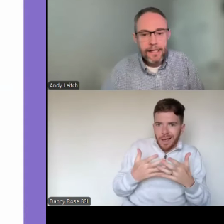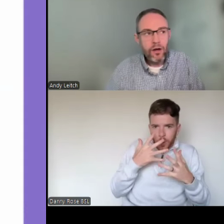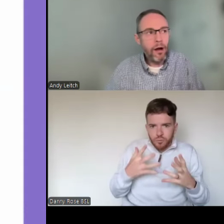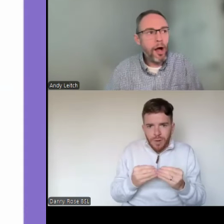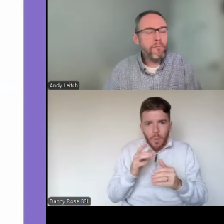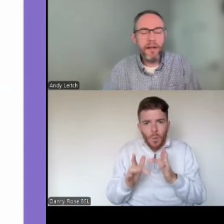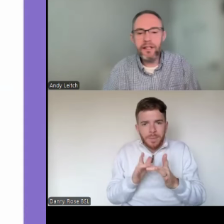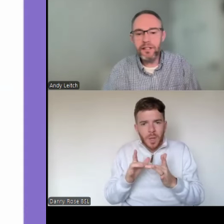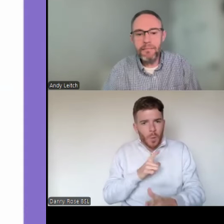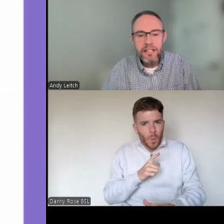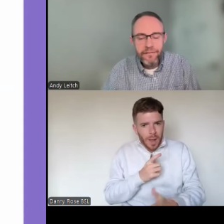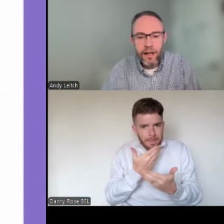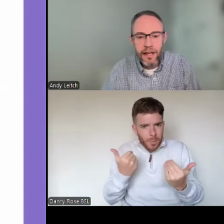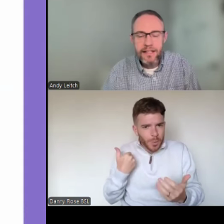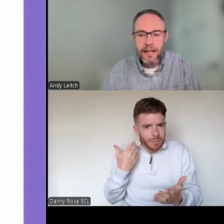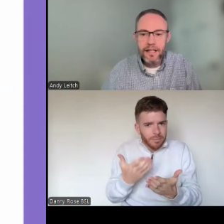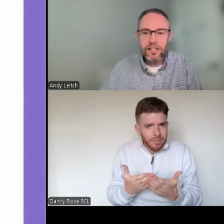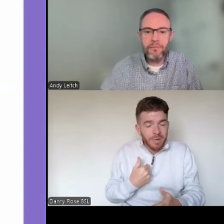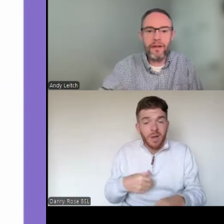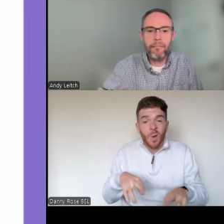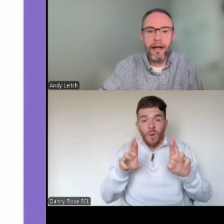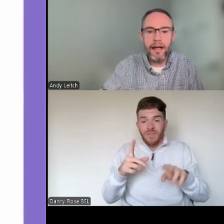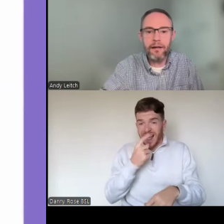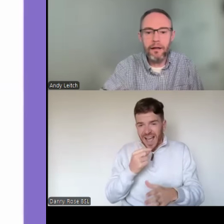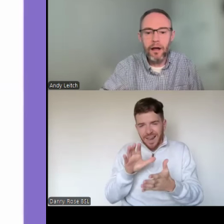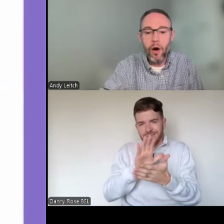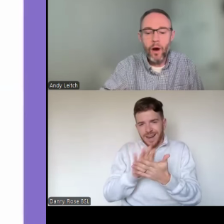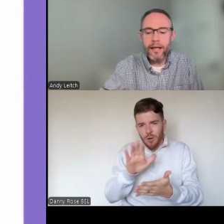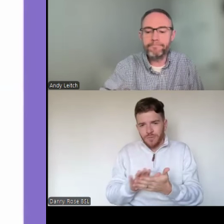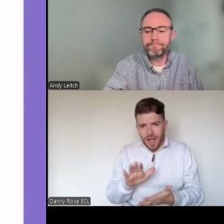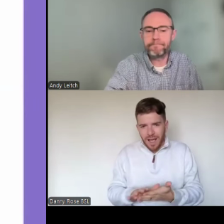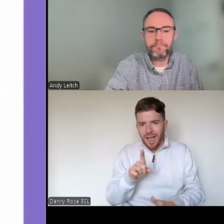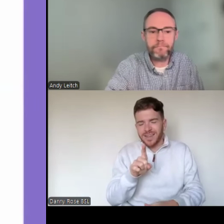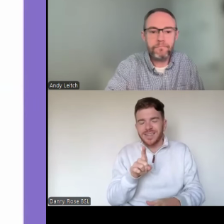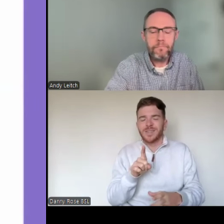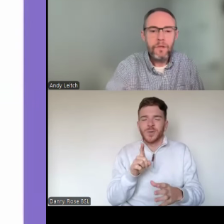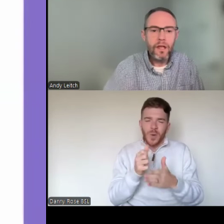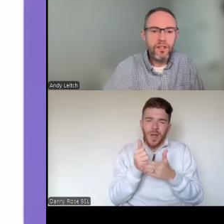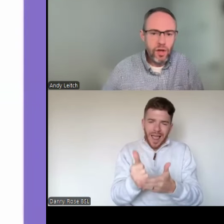I'm hopefully going to demystify that and take some of that pain away.